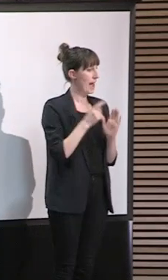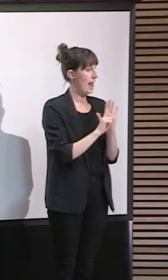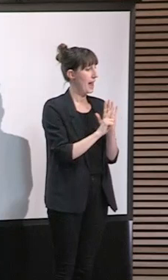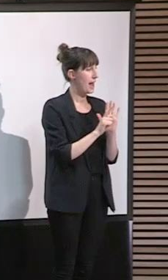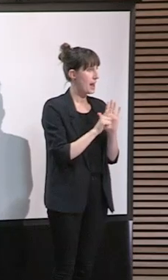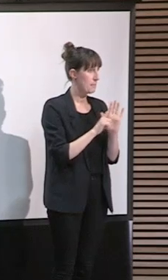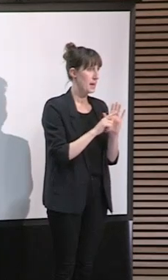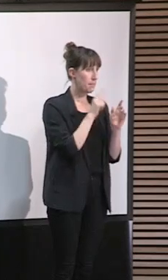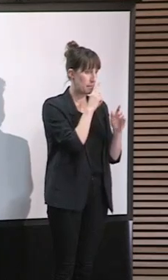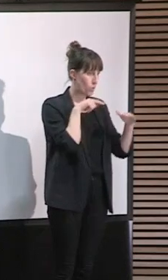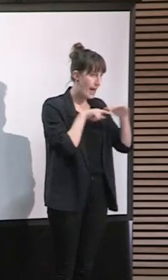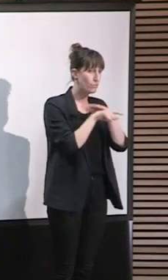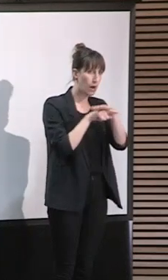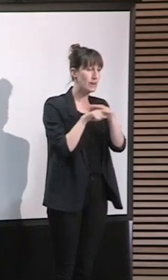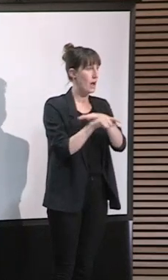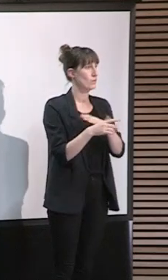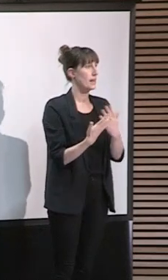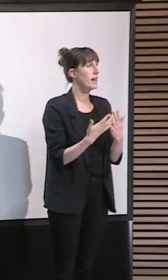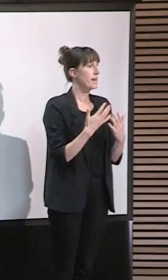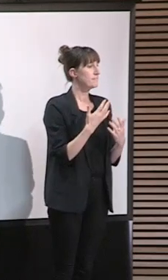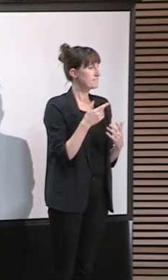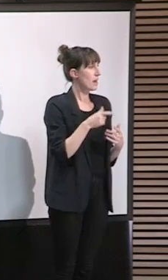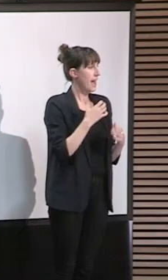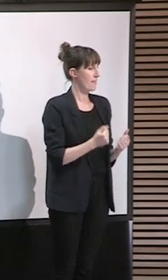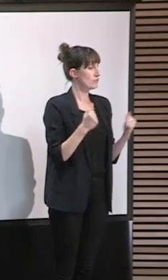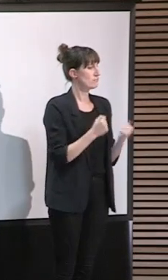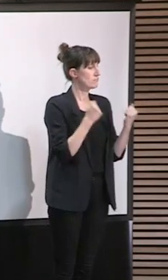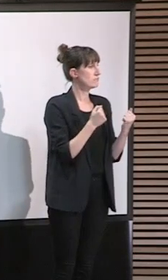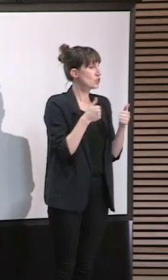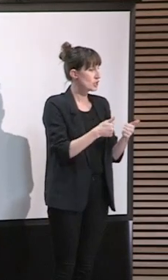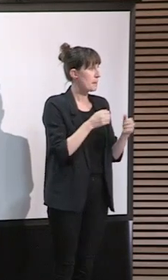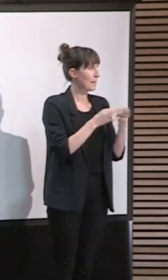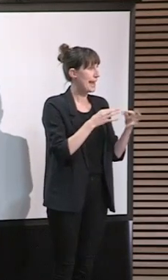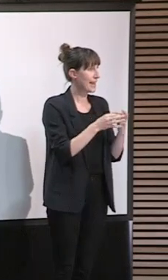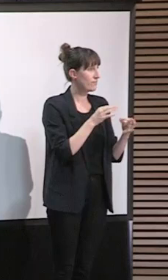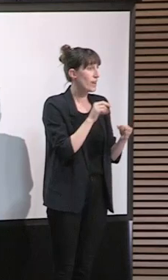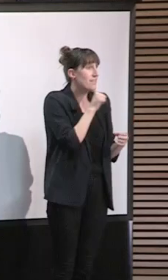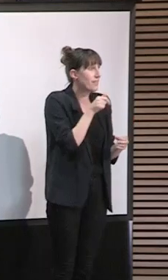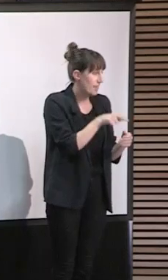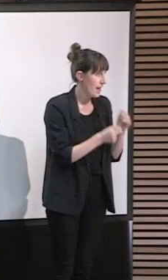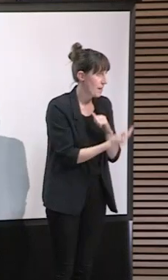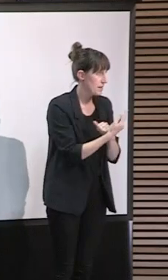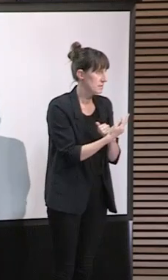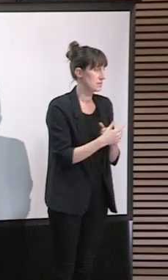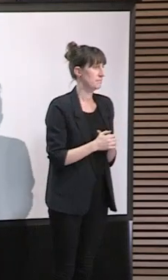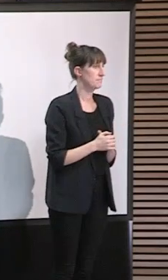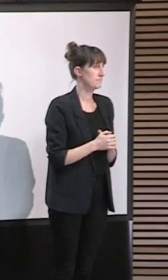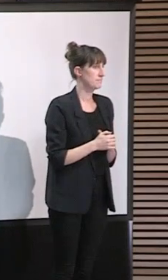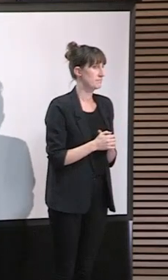has areserve inbefore where there was a fire alarm in another facility, we did seek